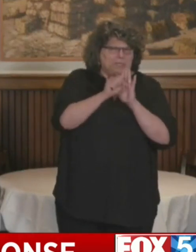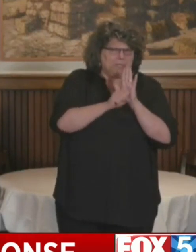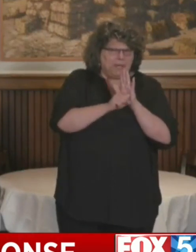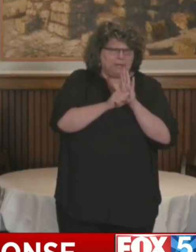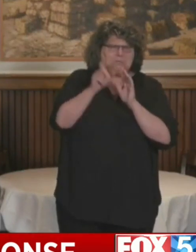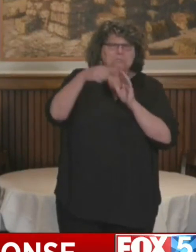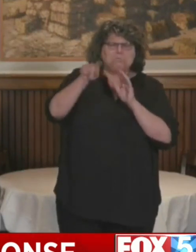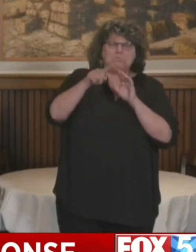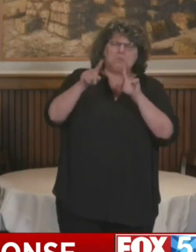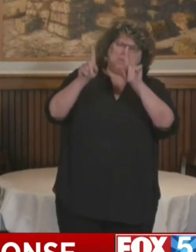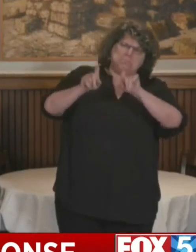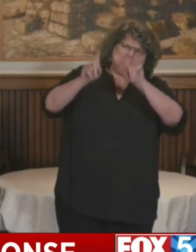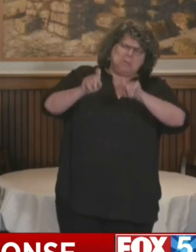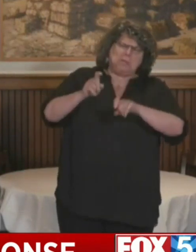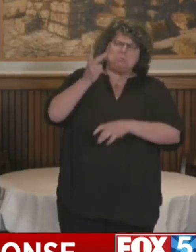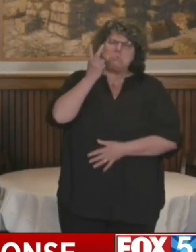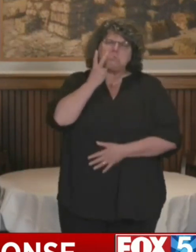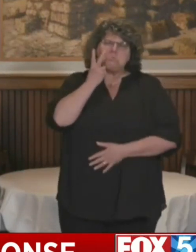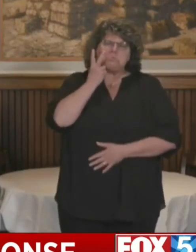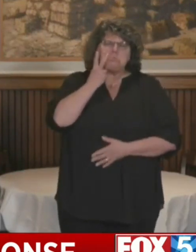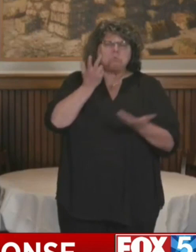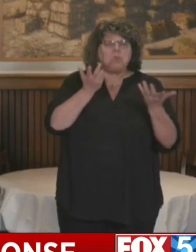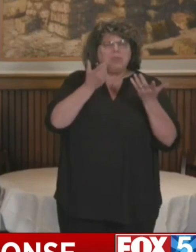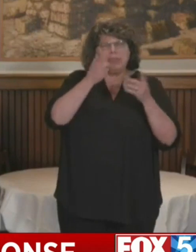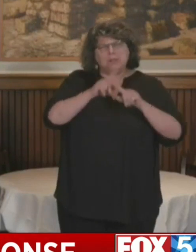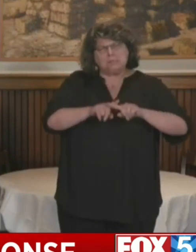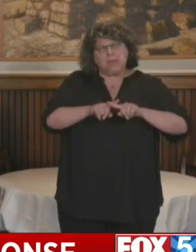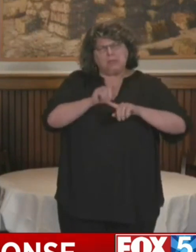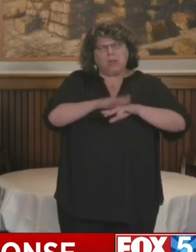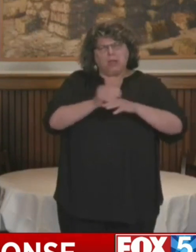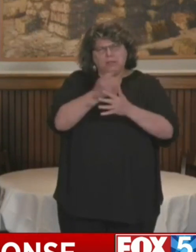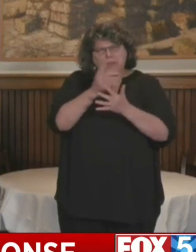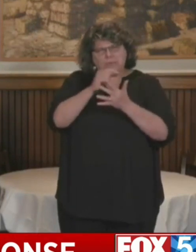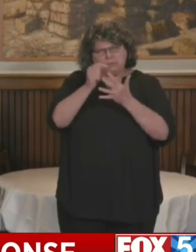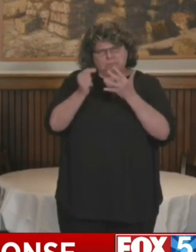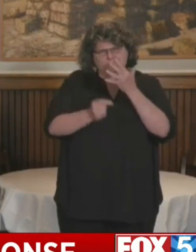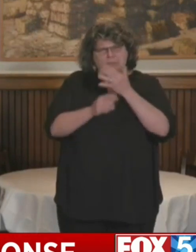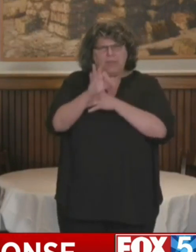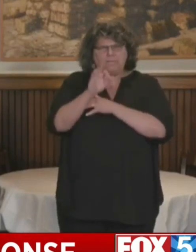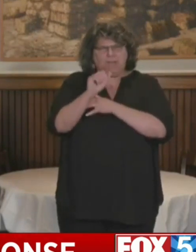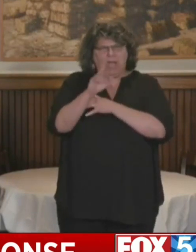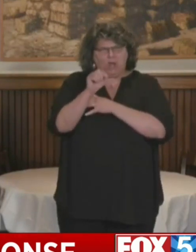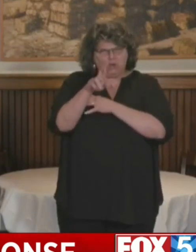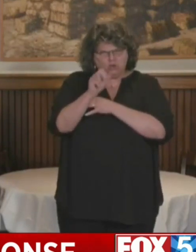TECHNICAL ASSISTANCE. AND COUNCIL OF OUR STATE HELP DIRECTORS. THEY WERE ABLE TO